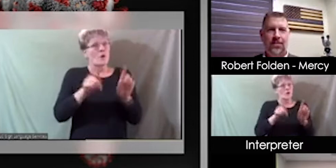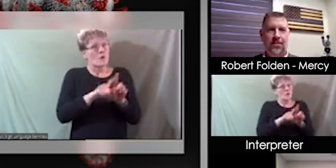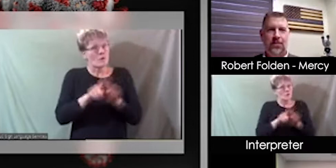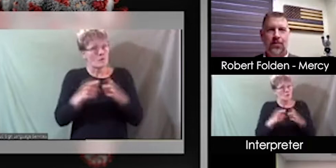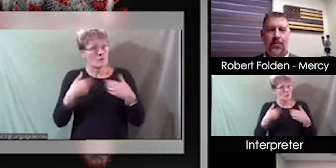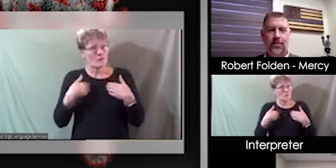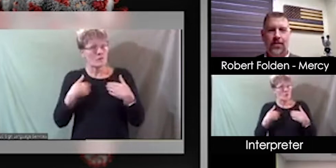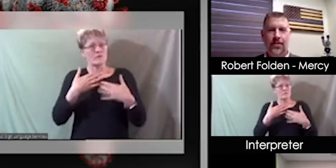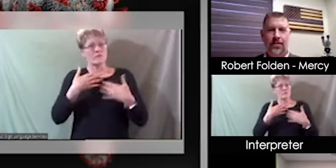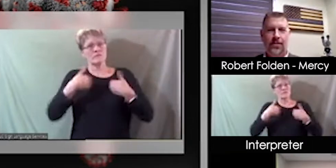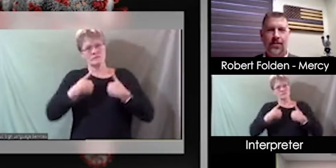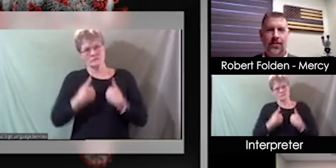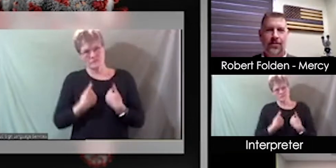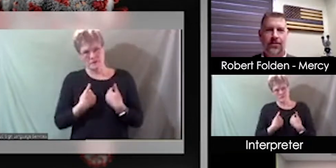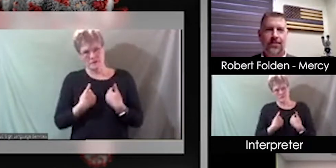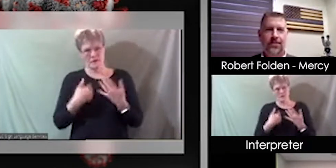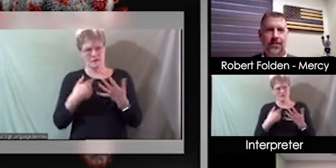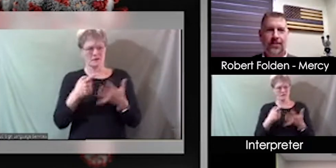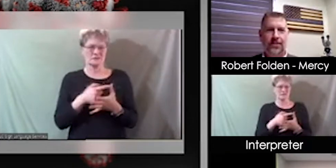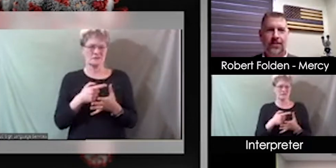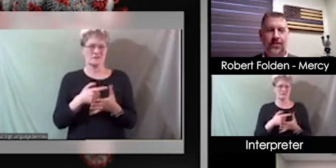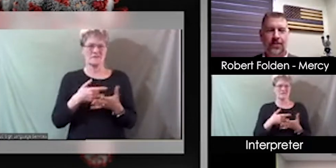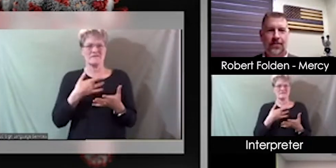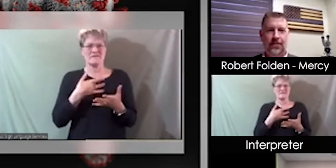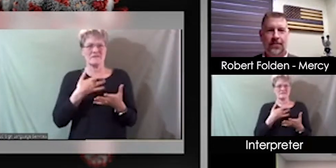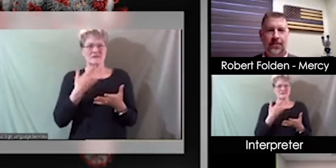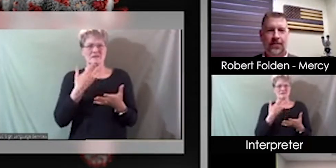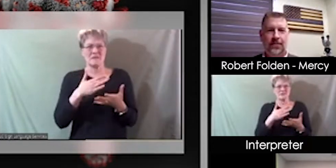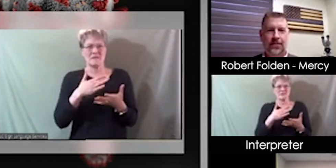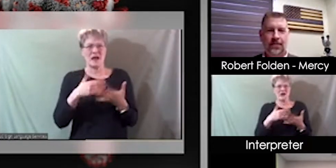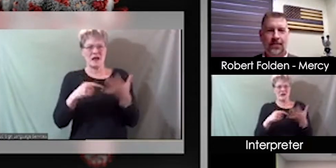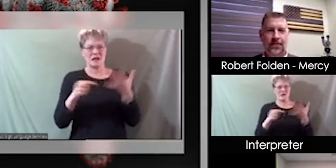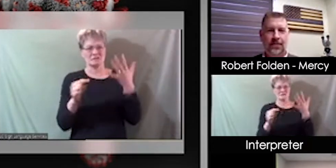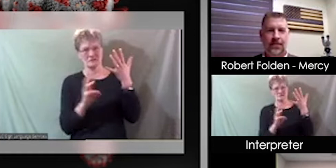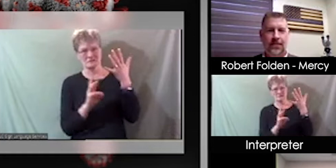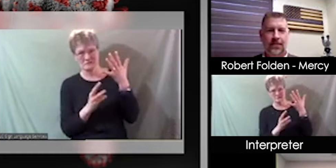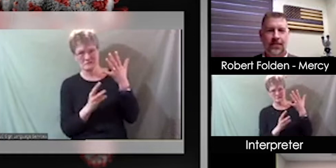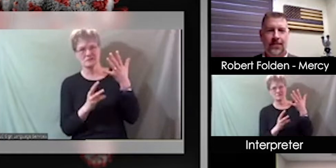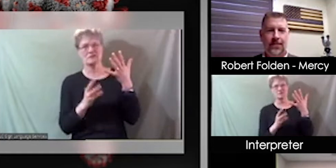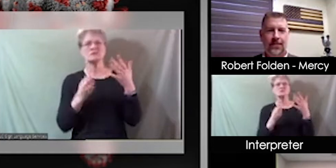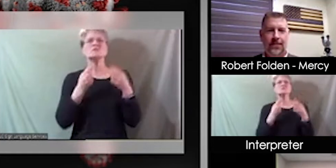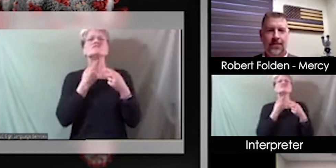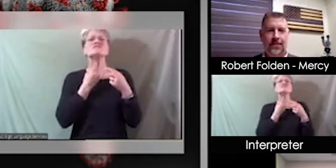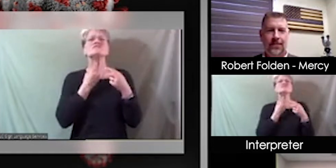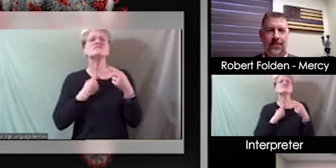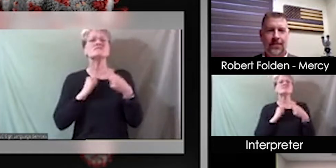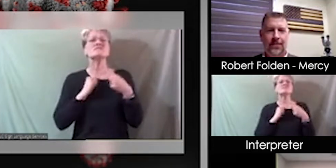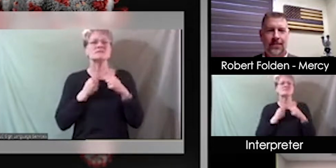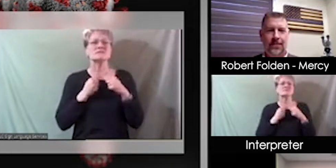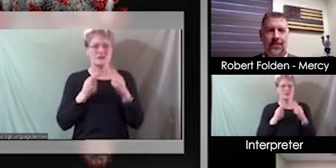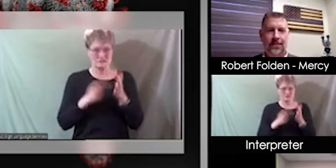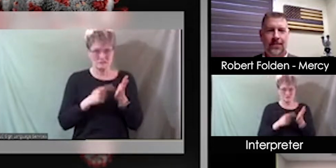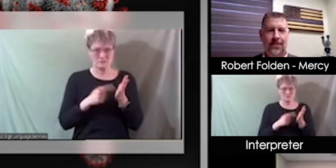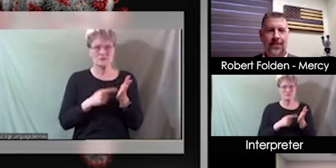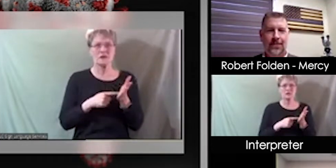generally not feeling well, kind of body aches. Sore throat is not uncommon so it's a combination of those symptoms that